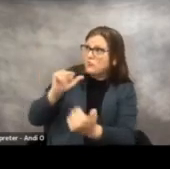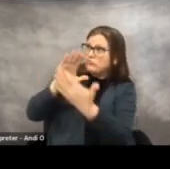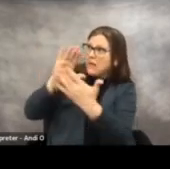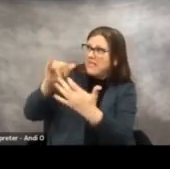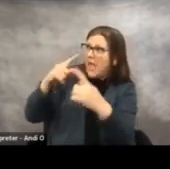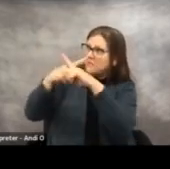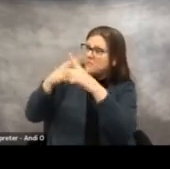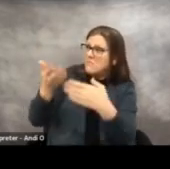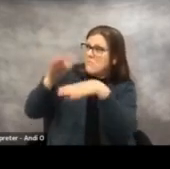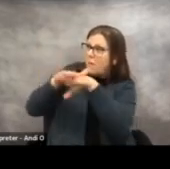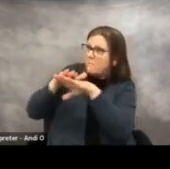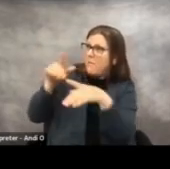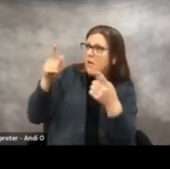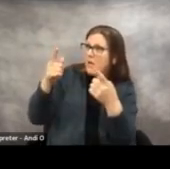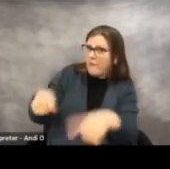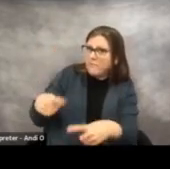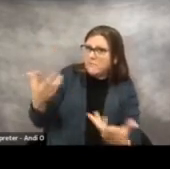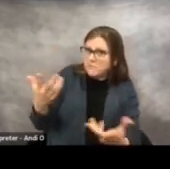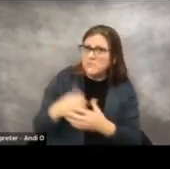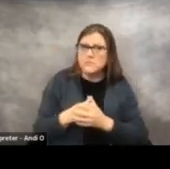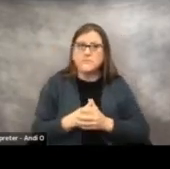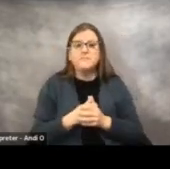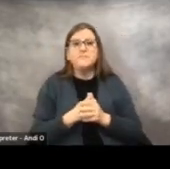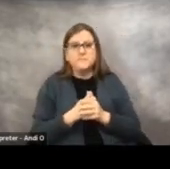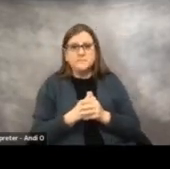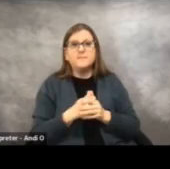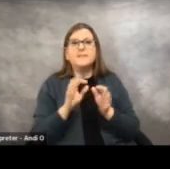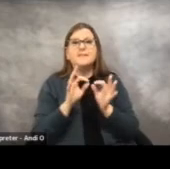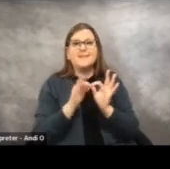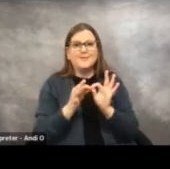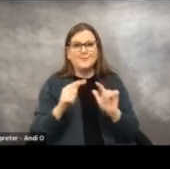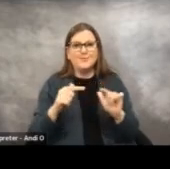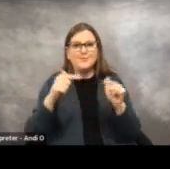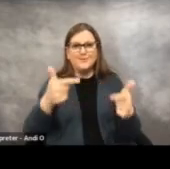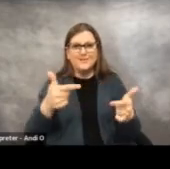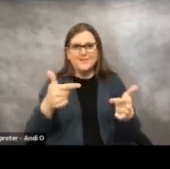please. So it was about this